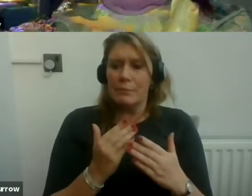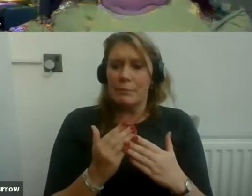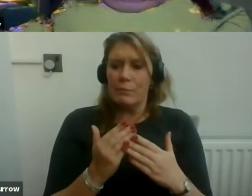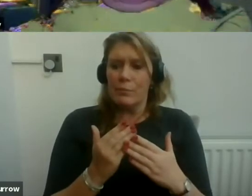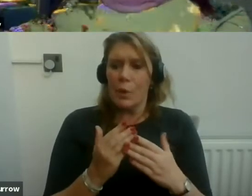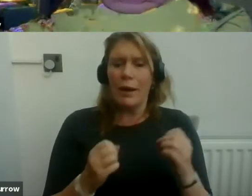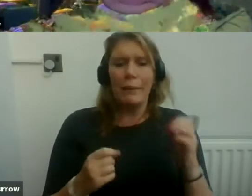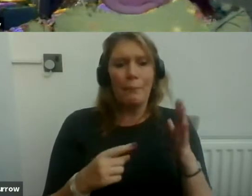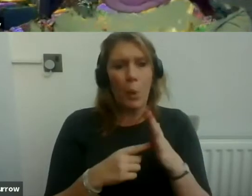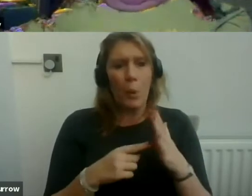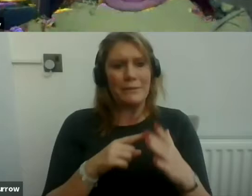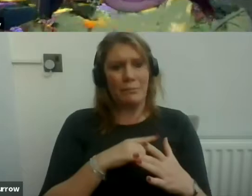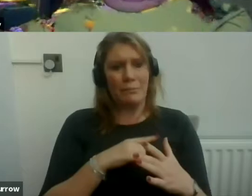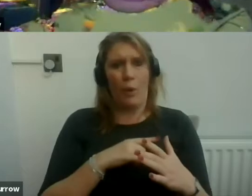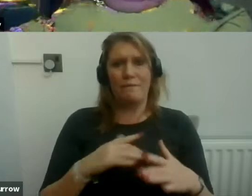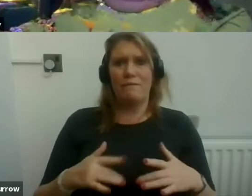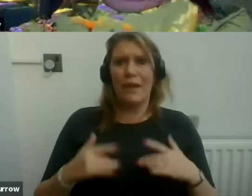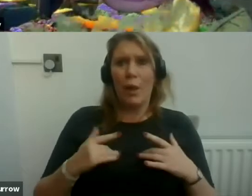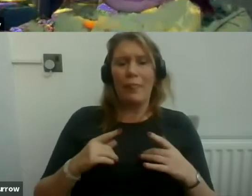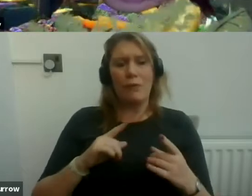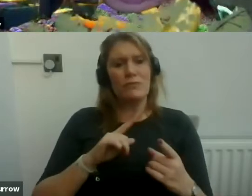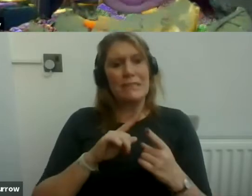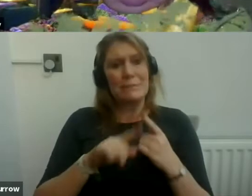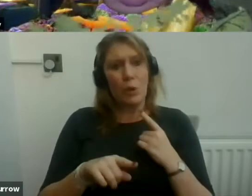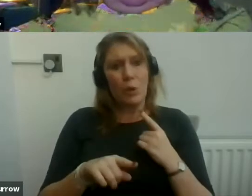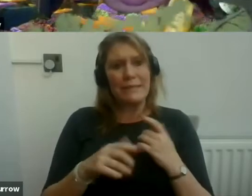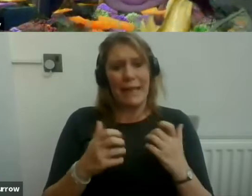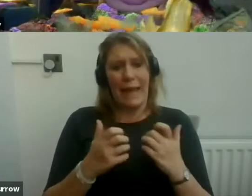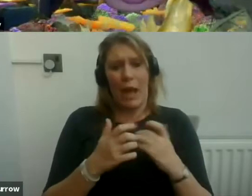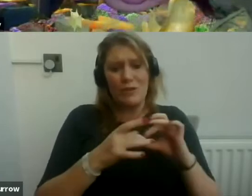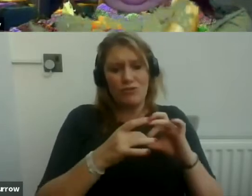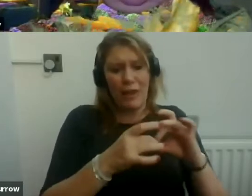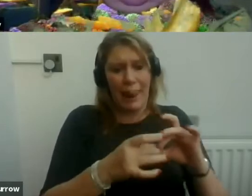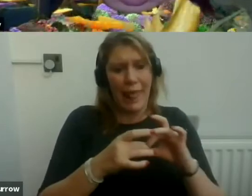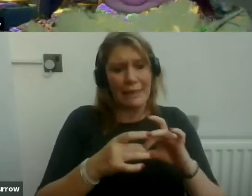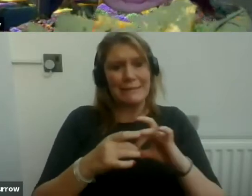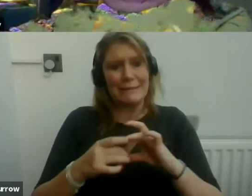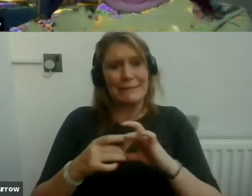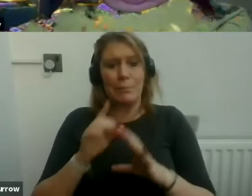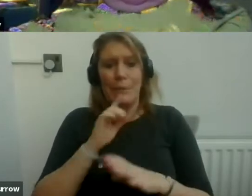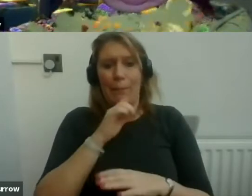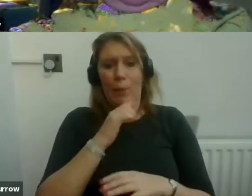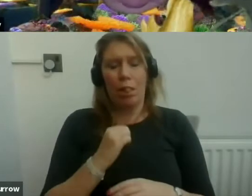resonated with people. And the captions